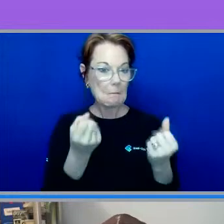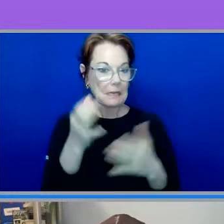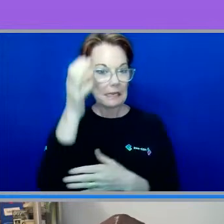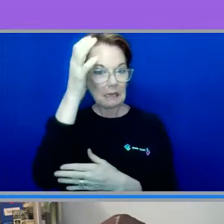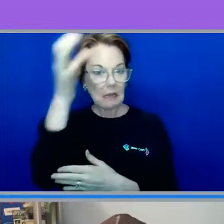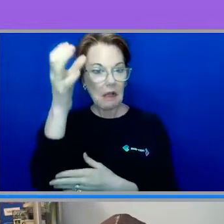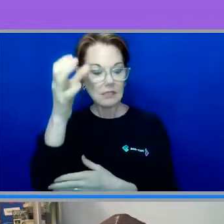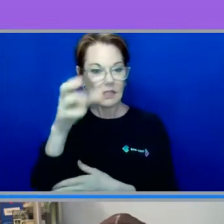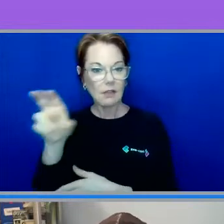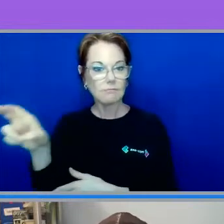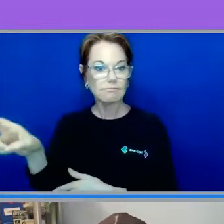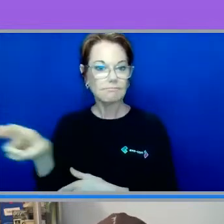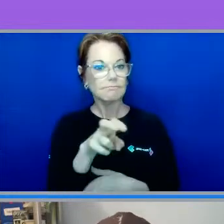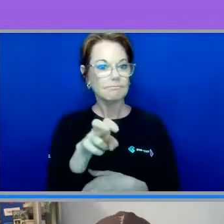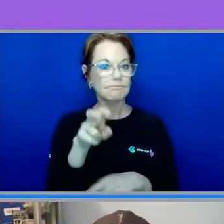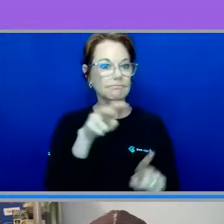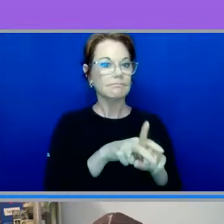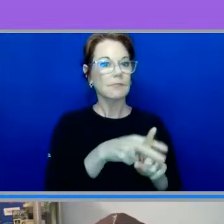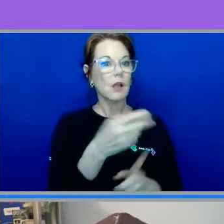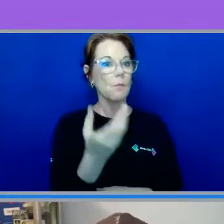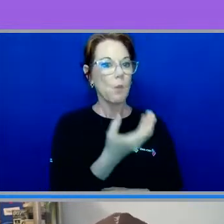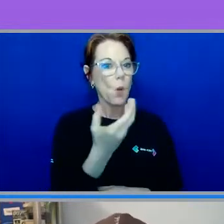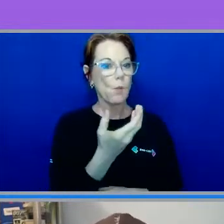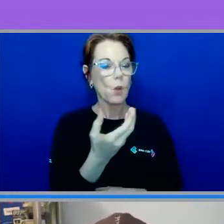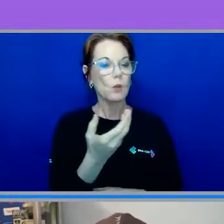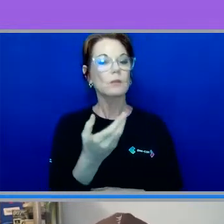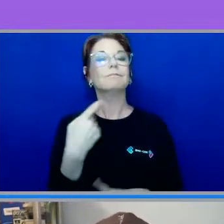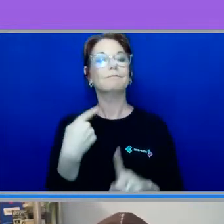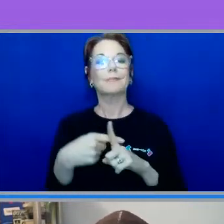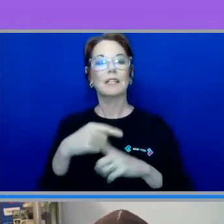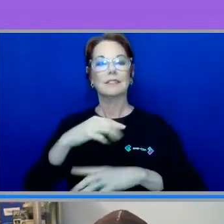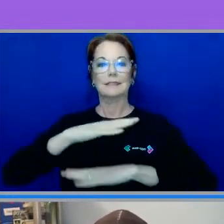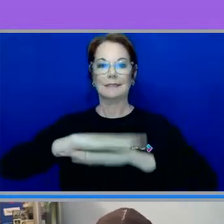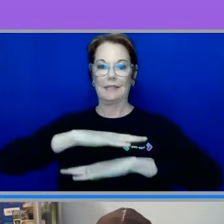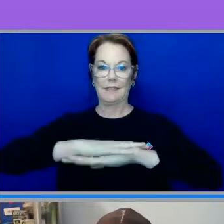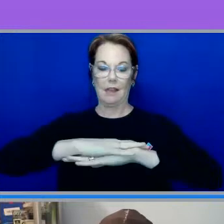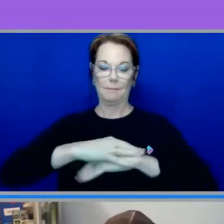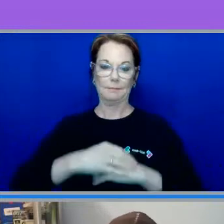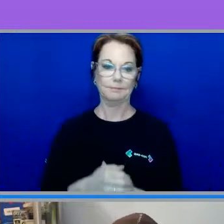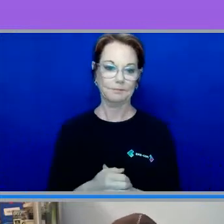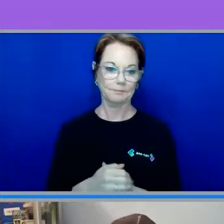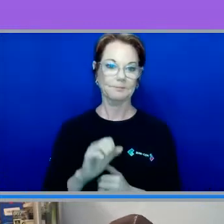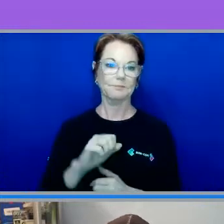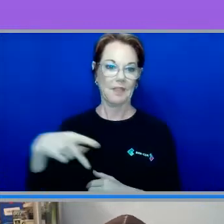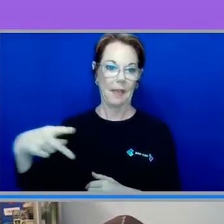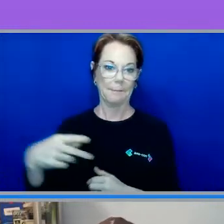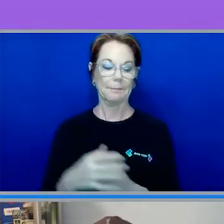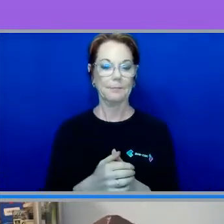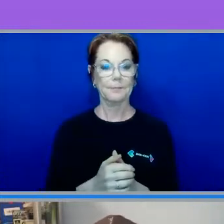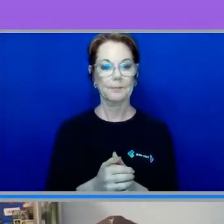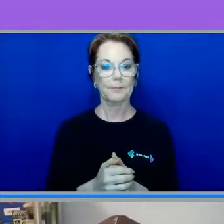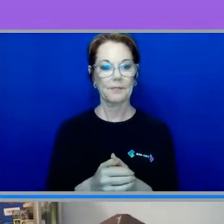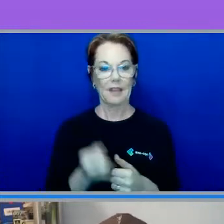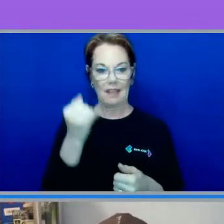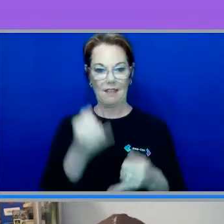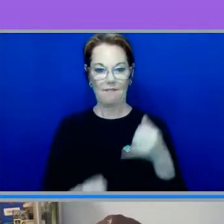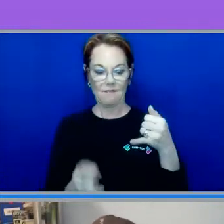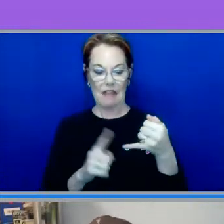are transferable to native mobile and desktop apps.